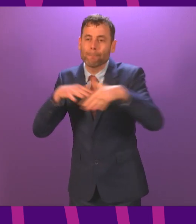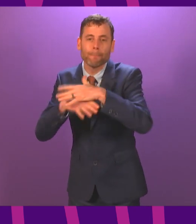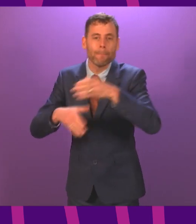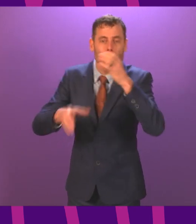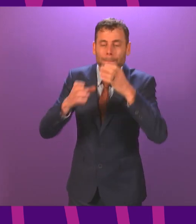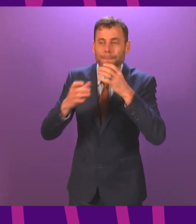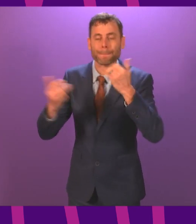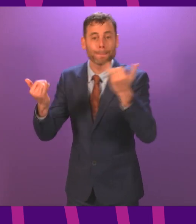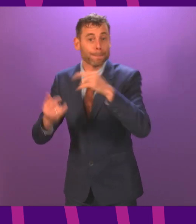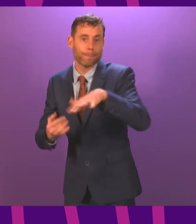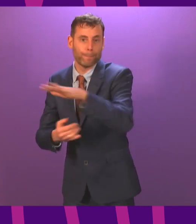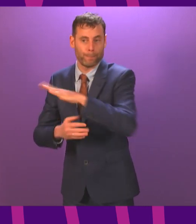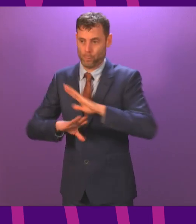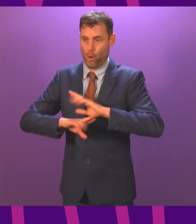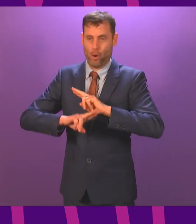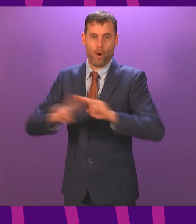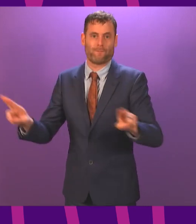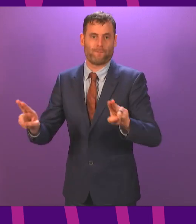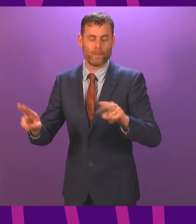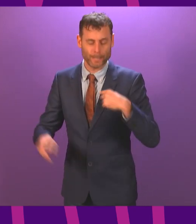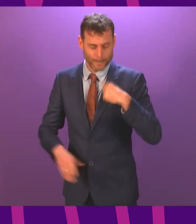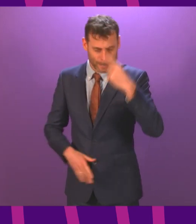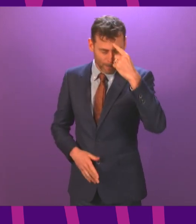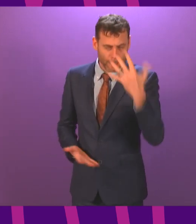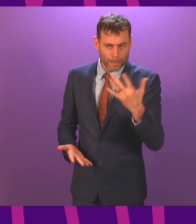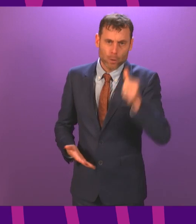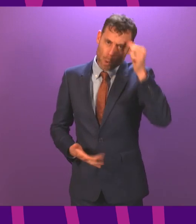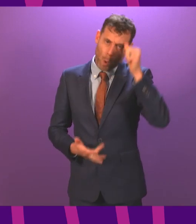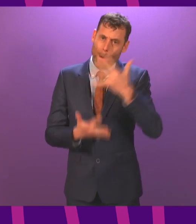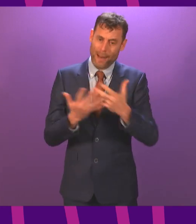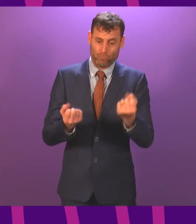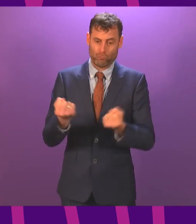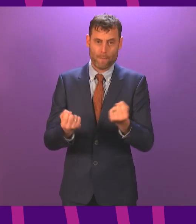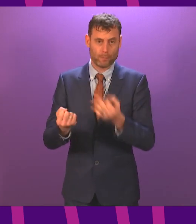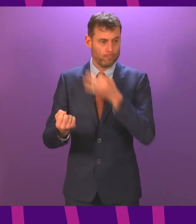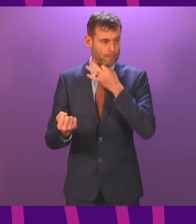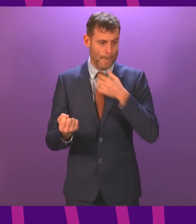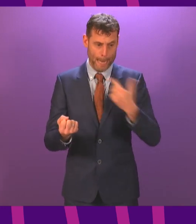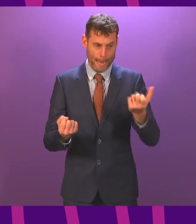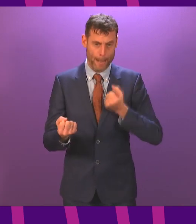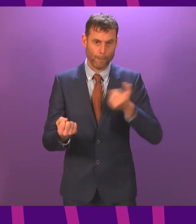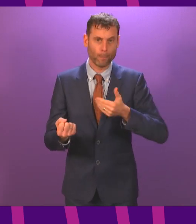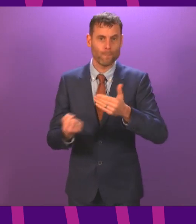of hope at the end of this difficult year. What plans does the Scottish Government have